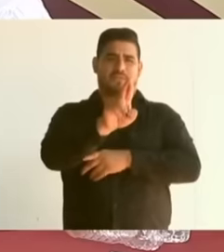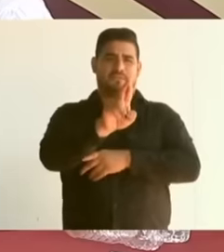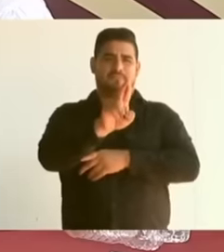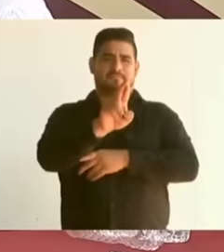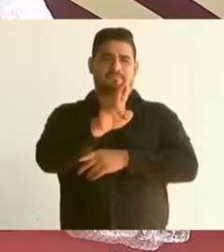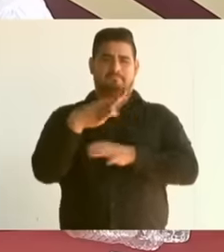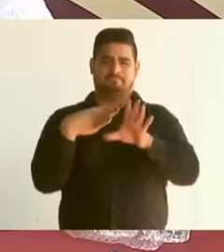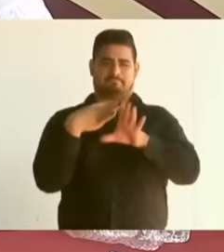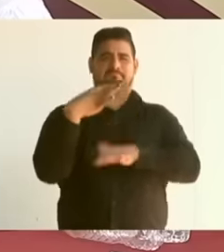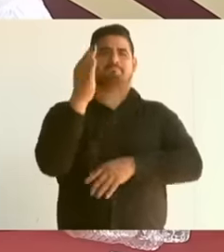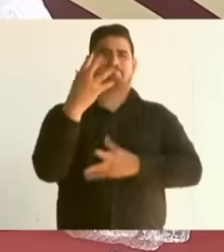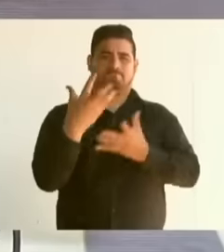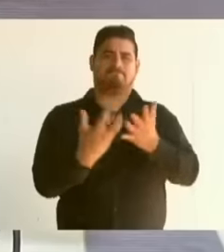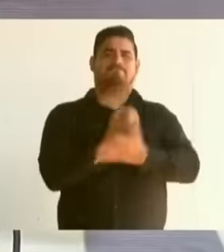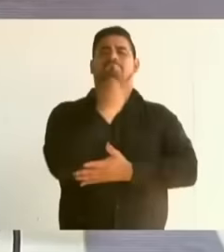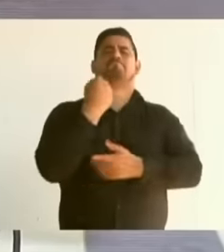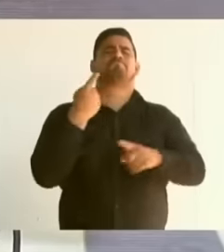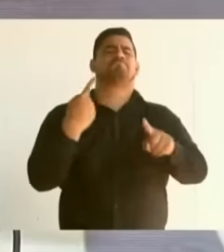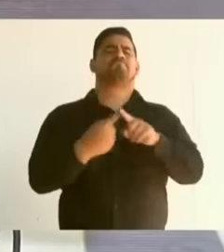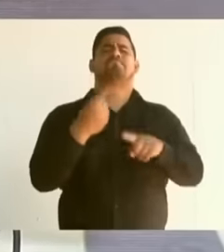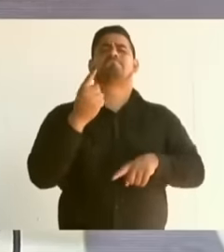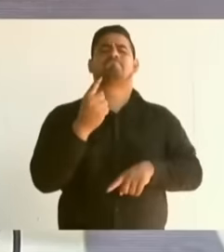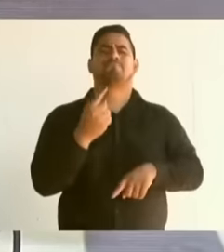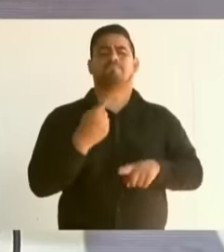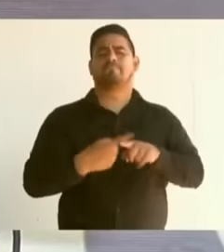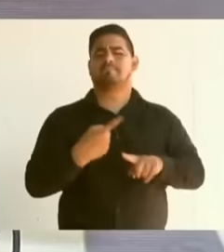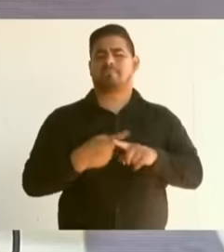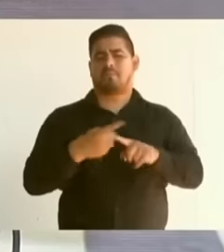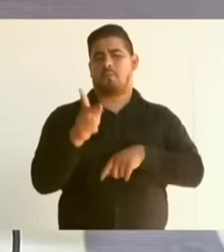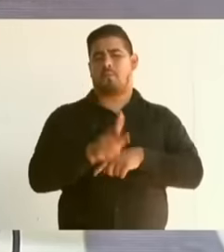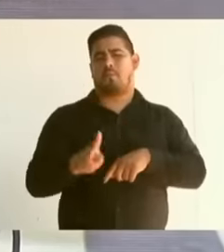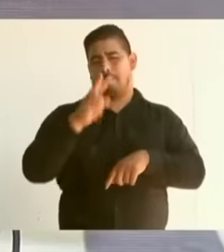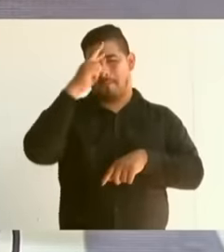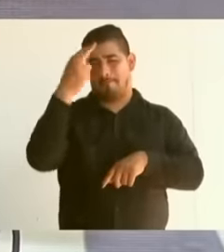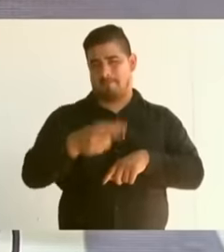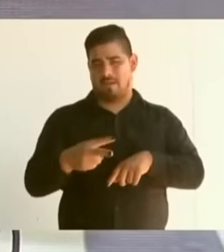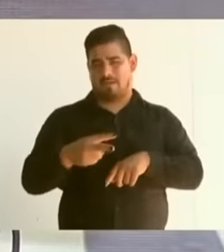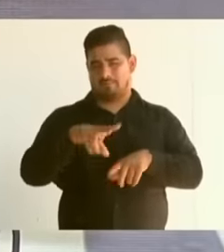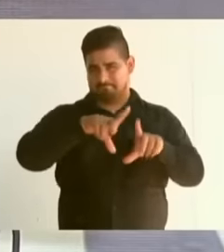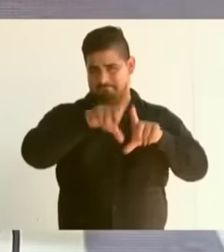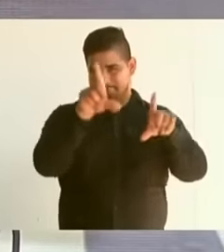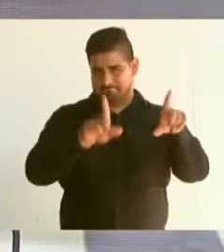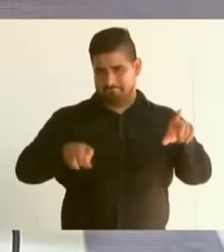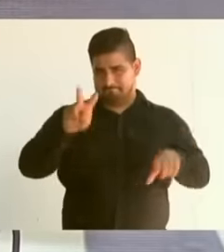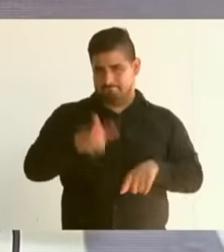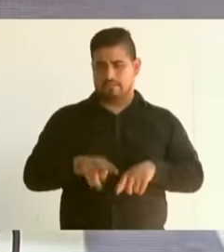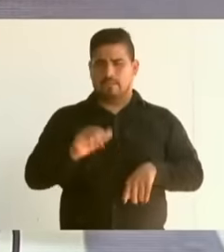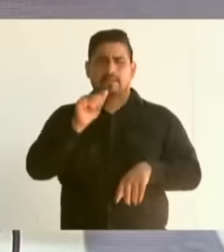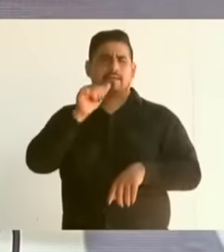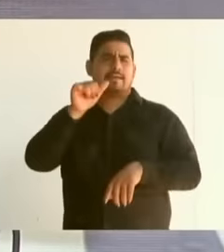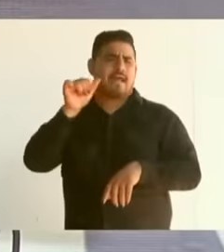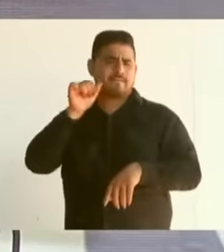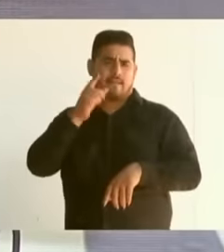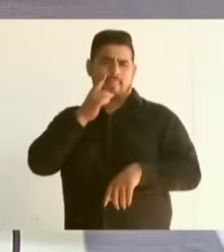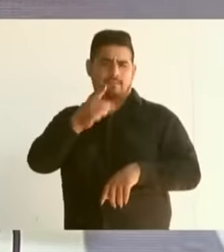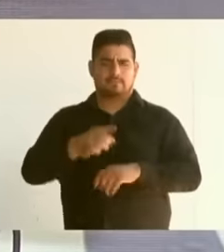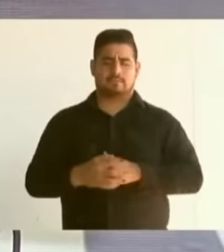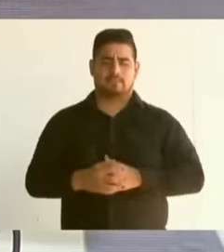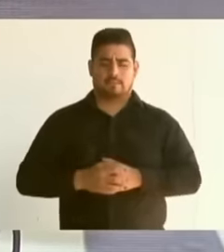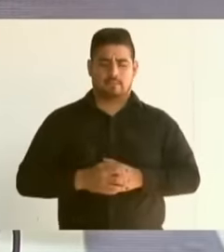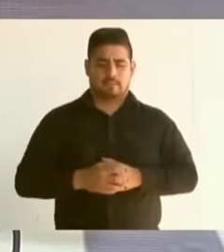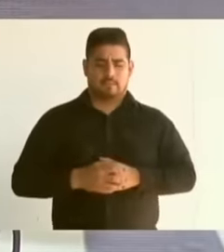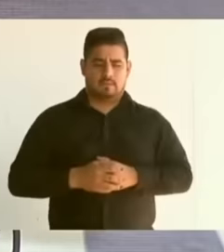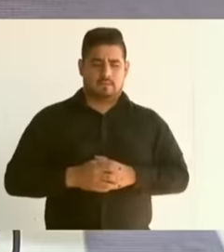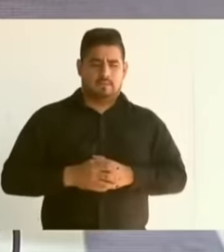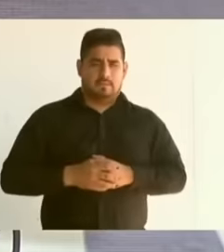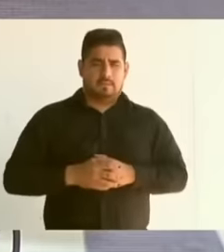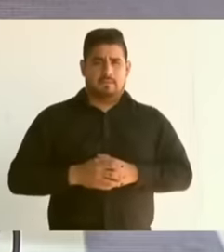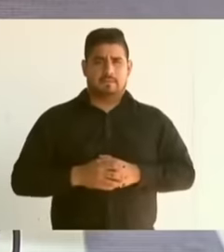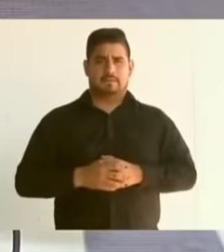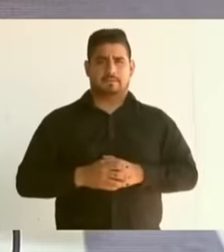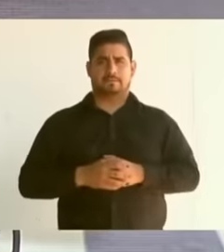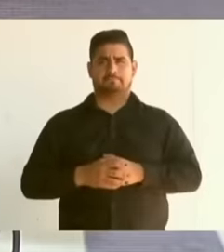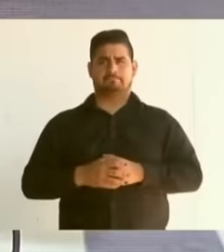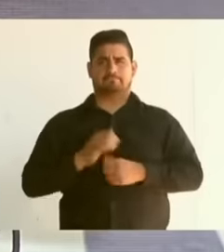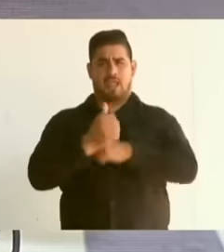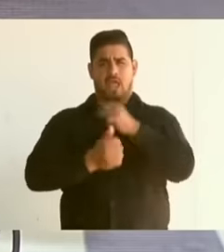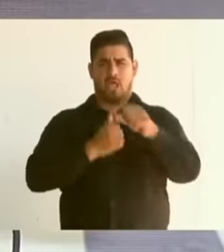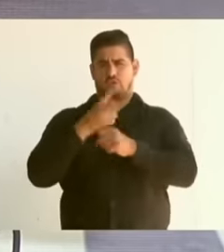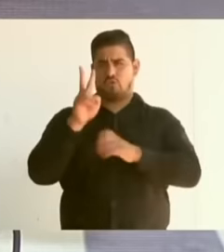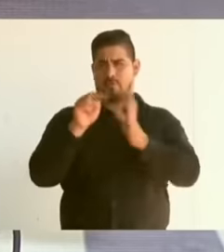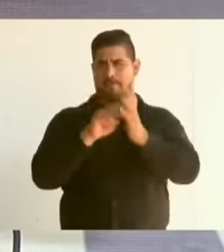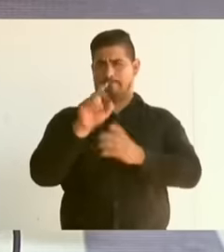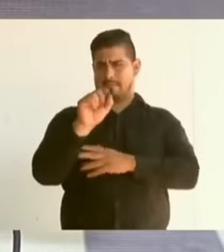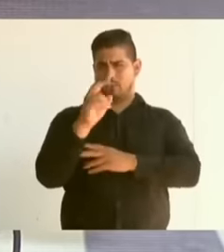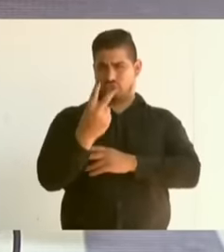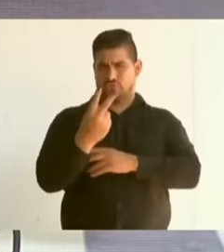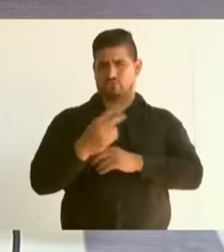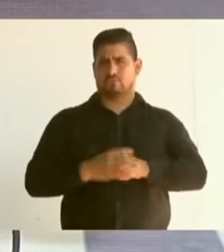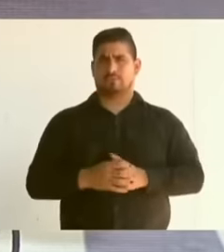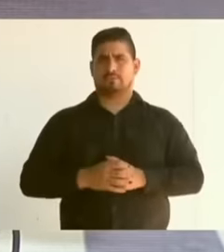triumph that is the triumph of the people of Mexico yesterday commented that in the year 2022